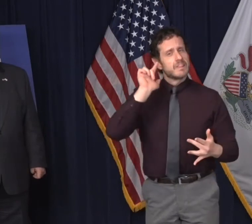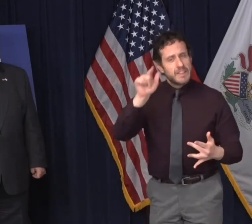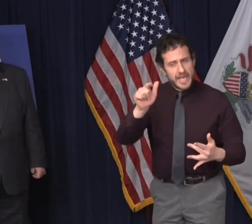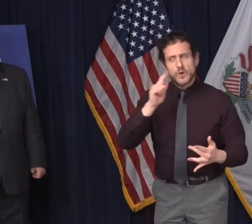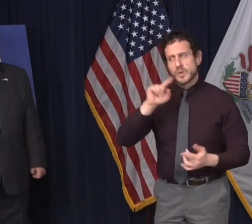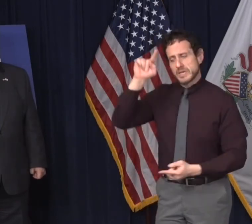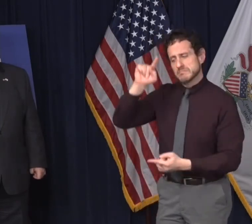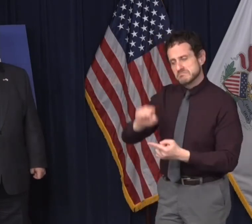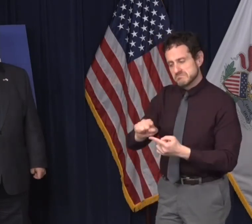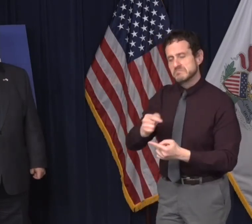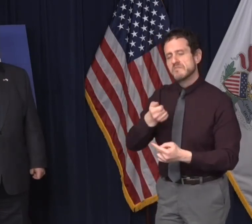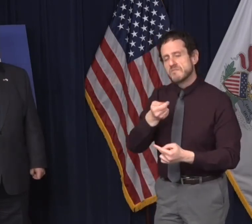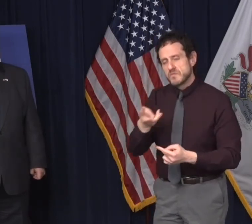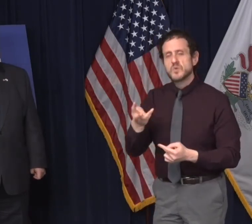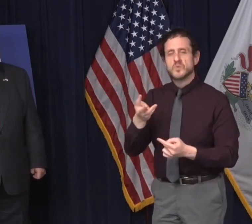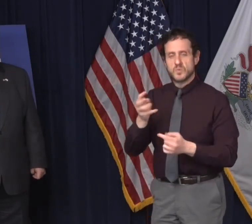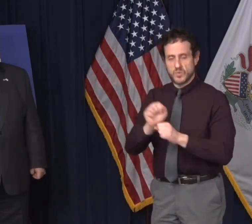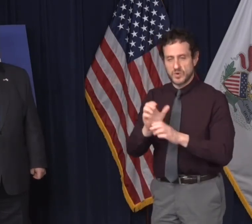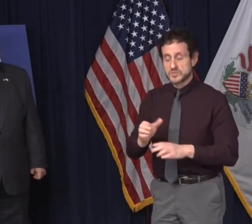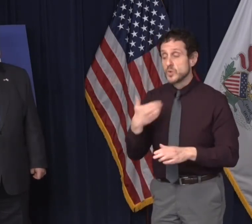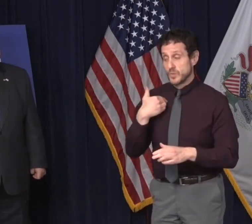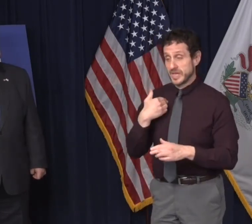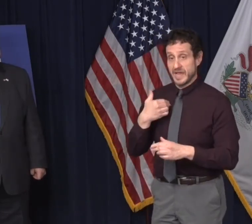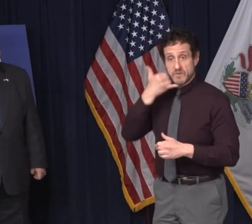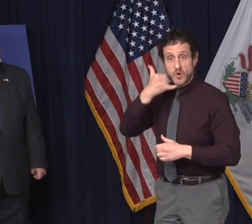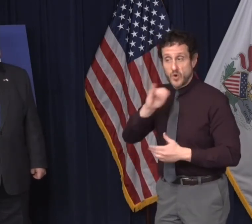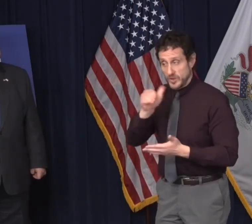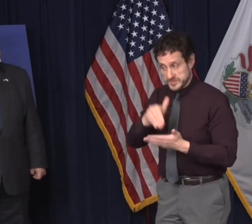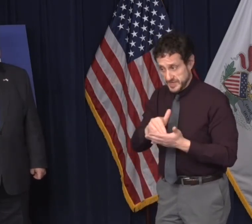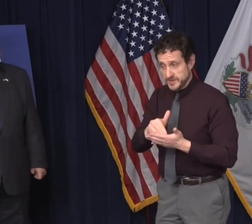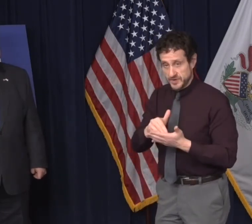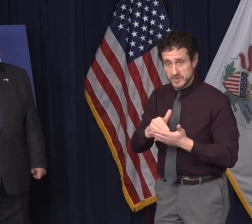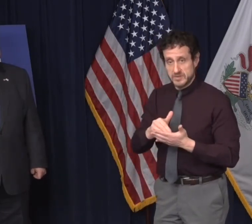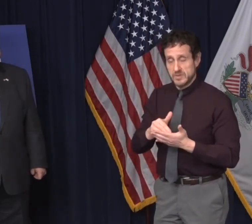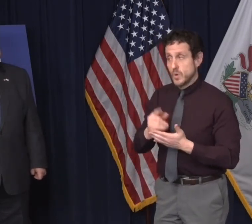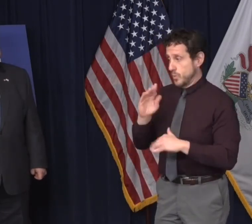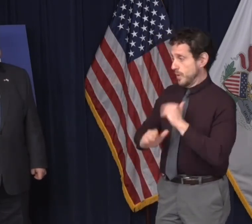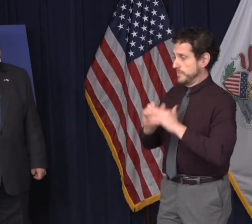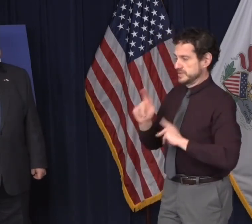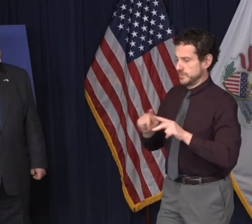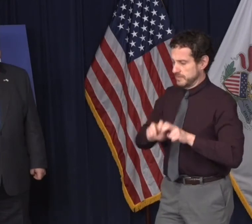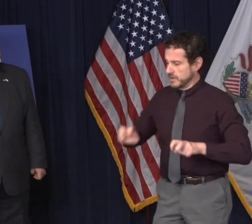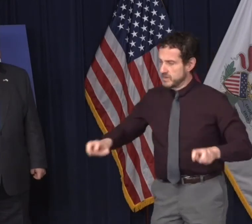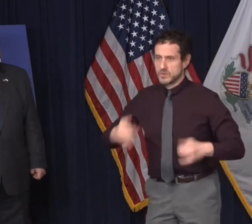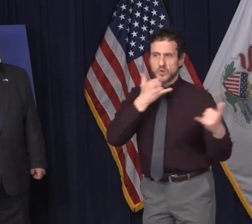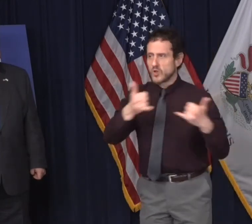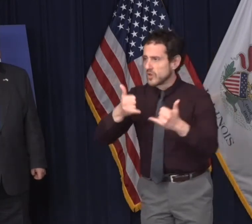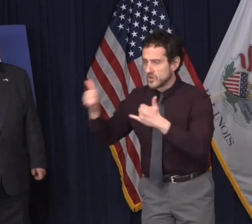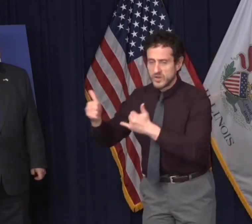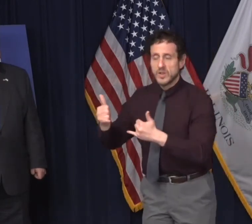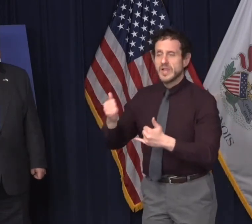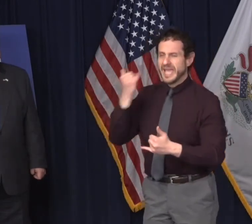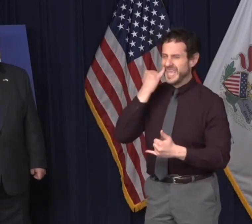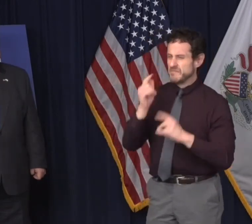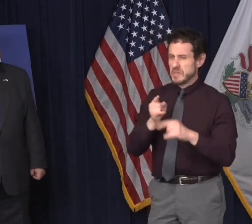WORKERS NEEDED WILL BE FEWER. WE PLAN TO IMPLEMENT A VIRTUAL CALL CENTER WHICH WILL ENHANCE